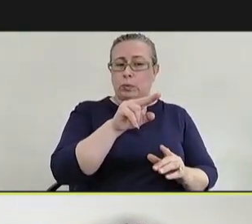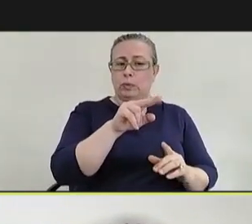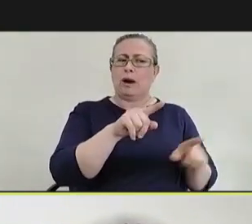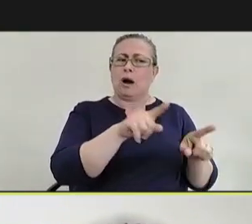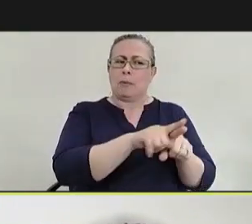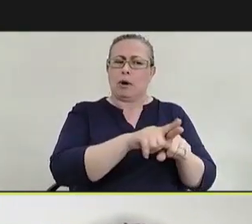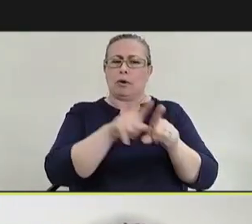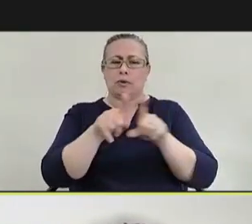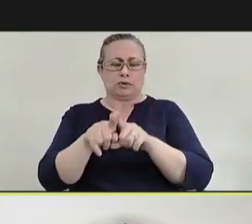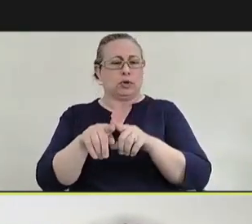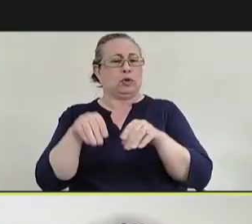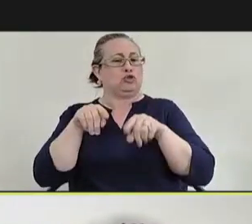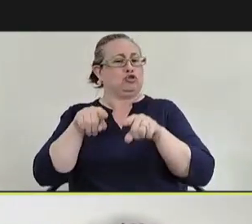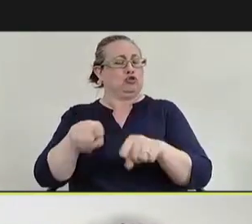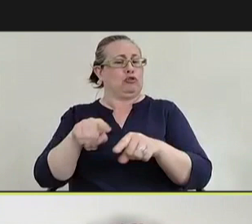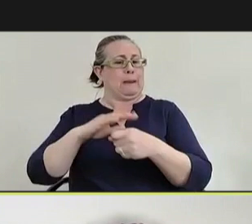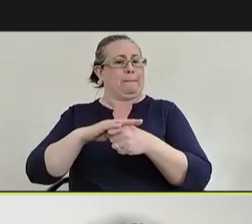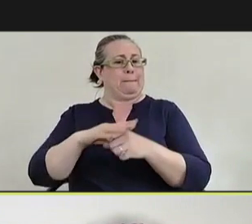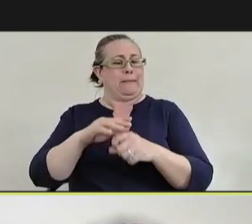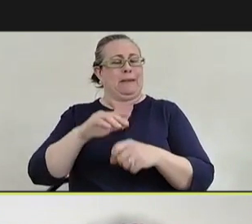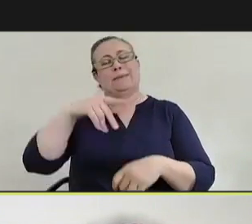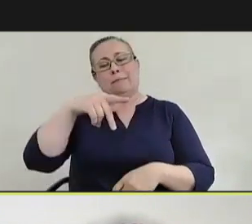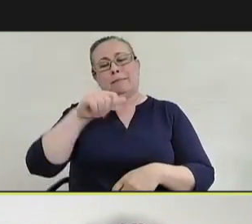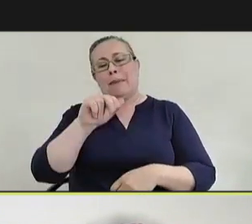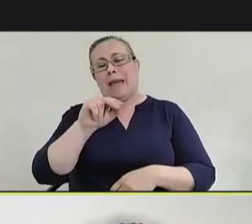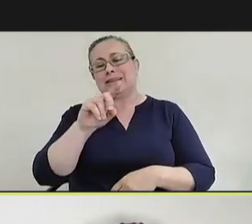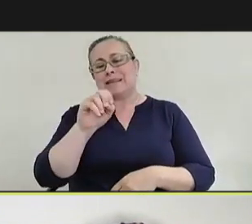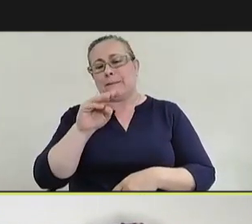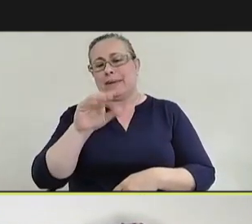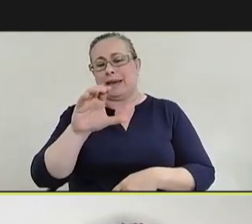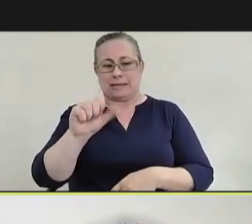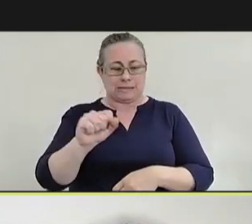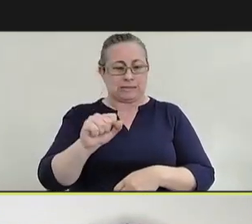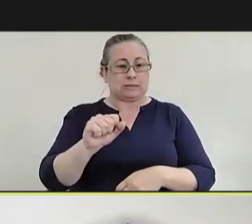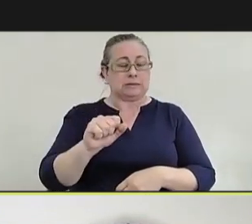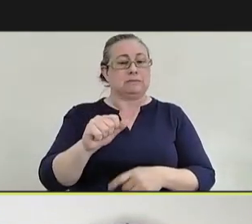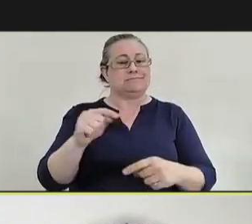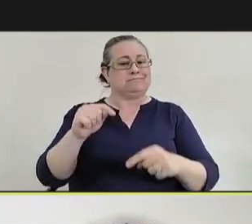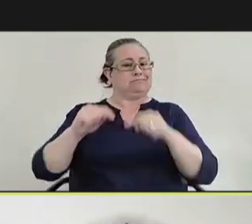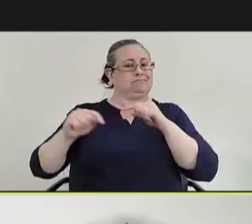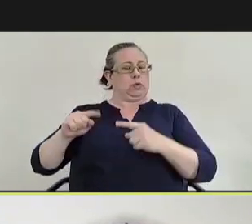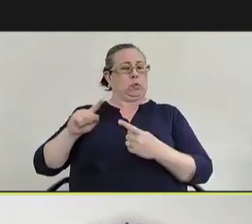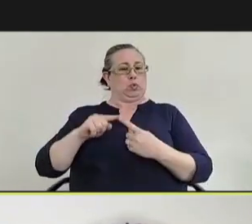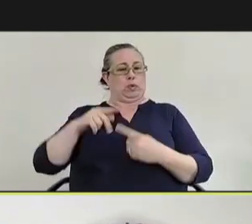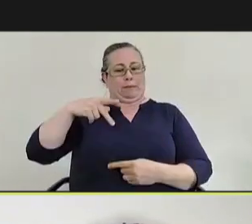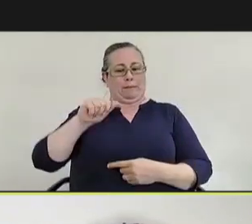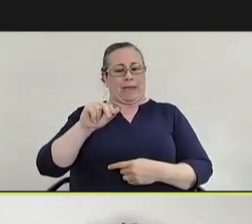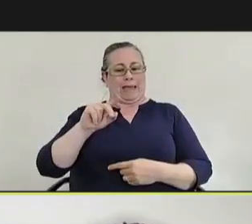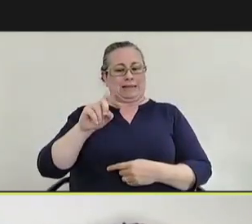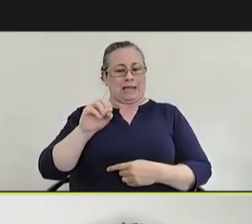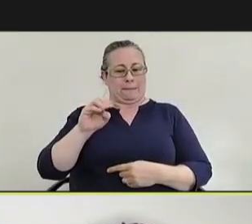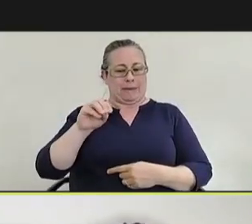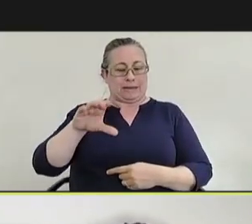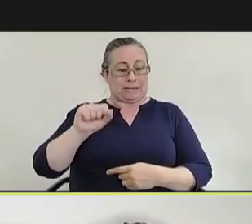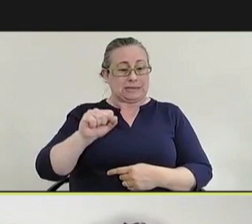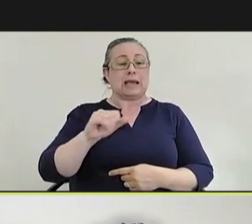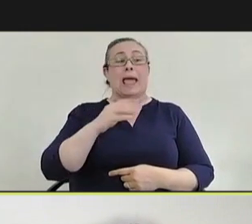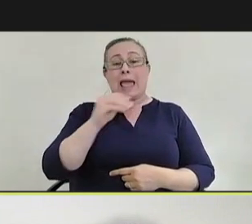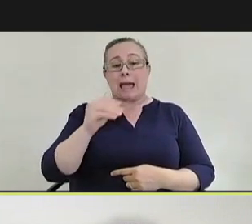in pandemics dating back to earlier pandemics and certainly in the H1N1 pandemic as well.